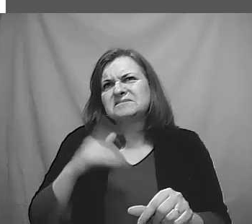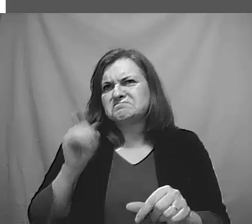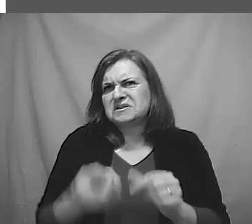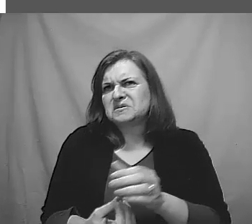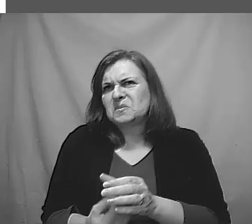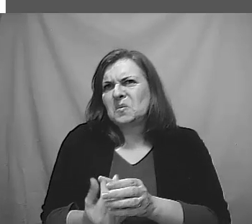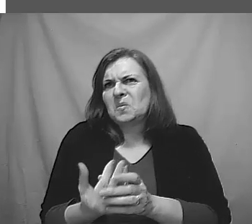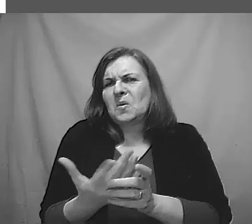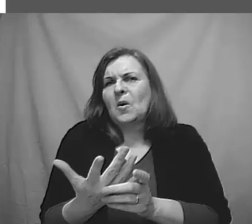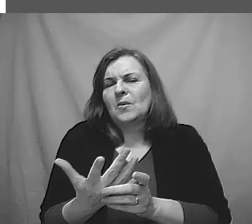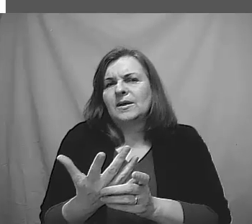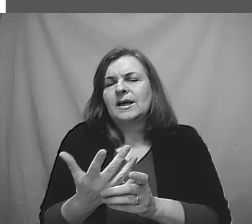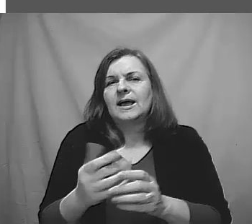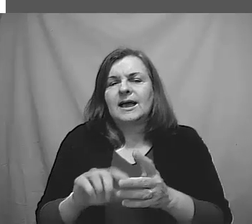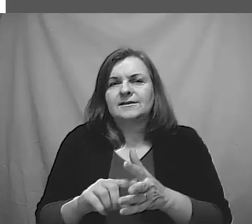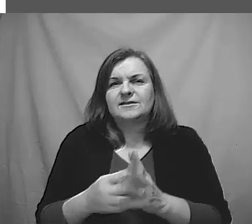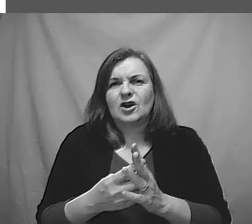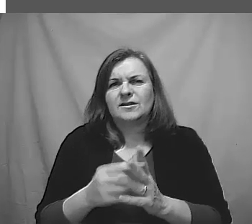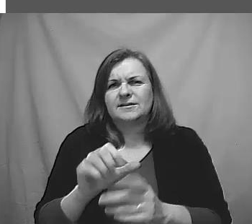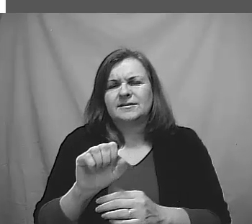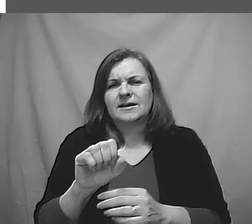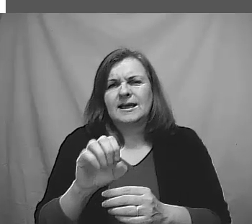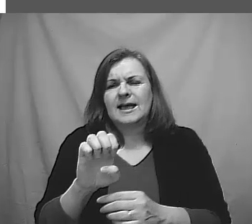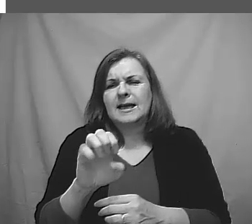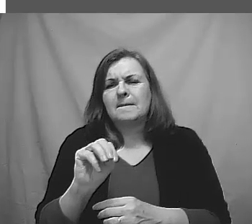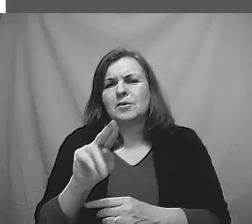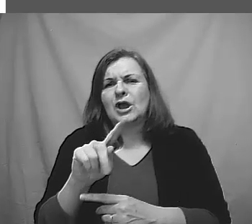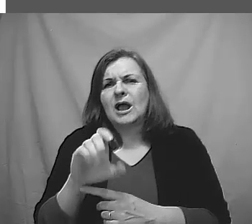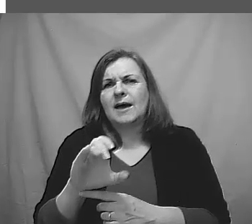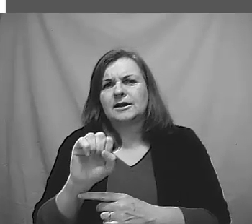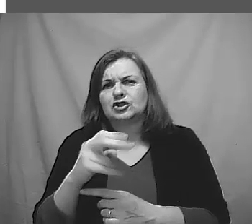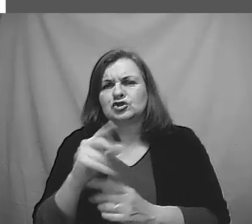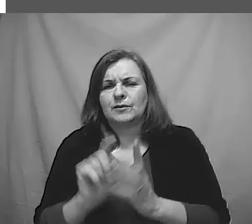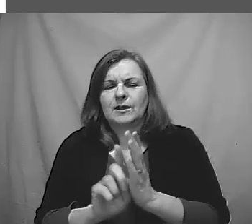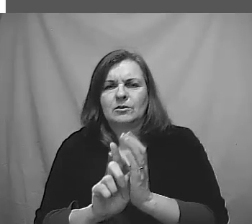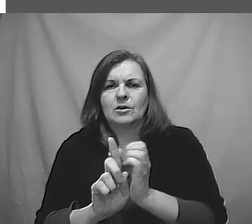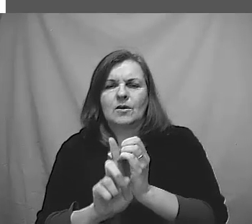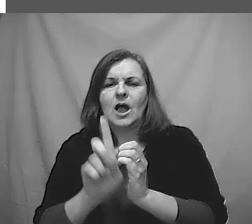embryonic shoot that actually will turn and go straight down